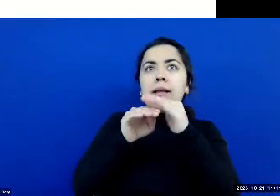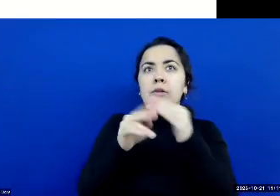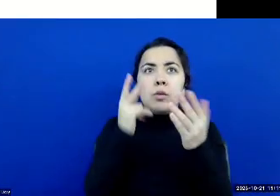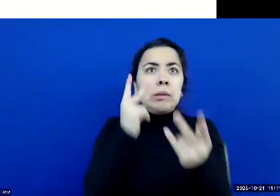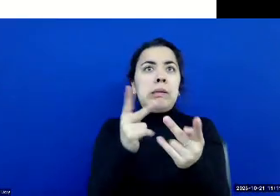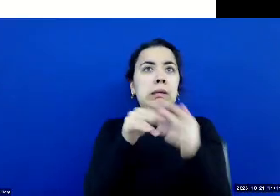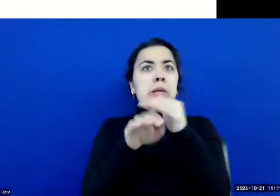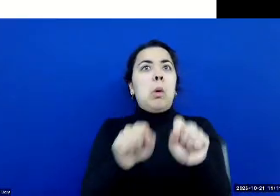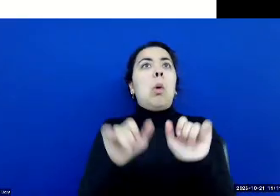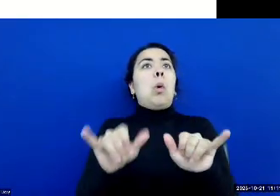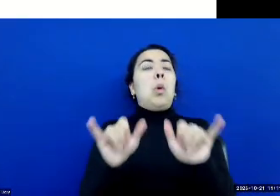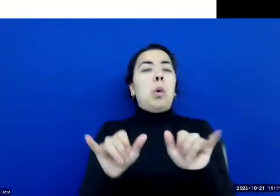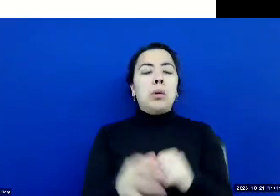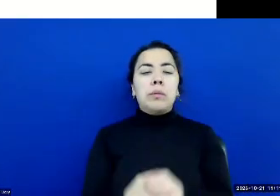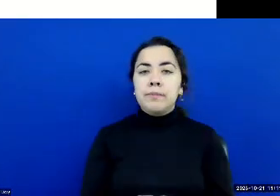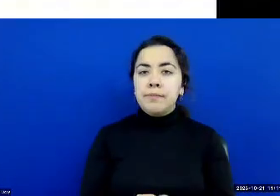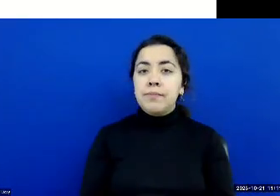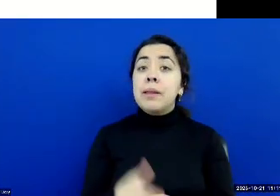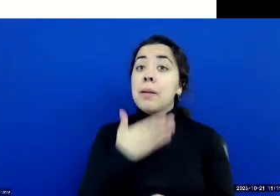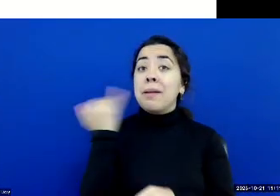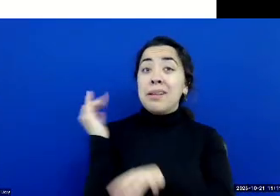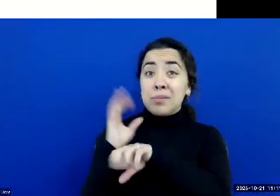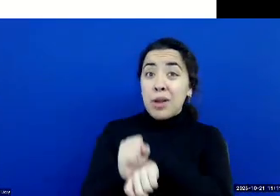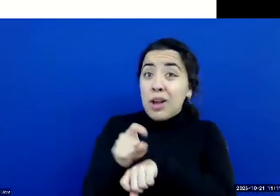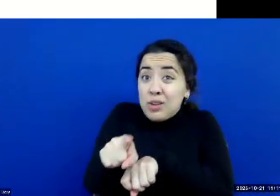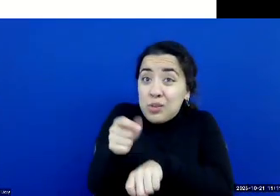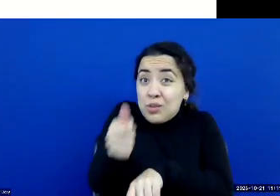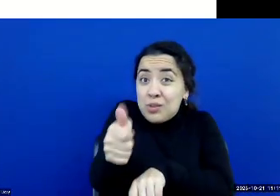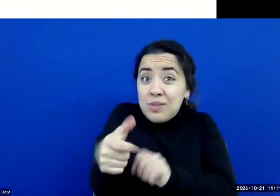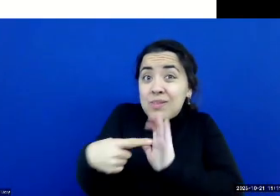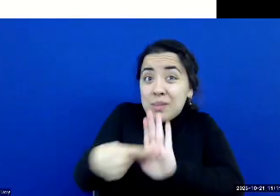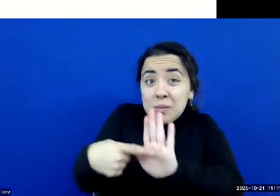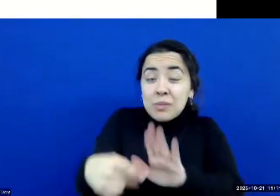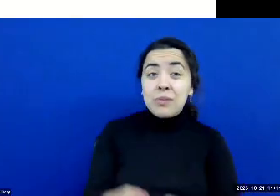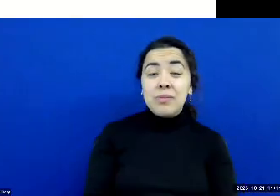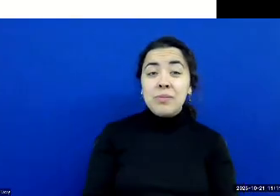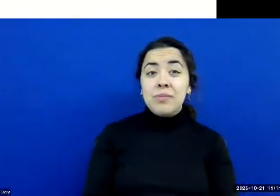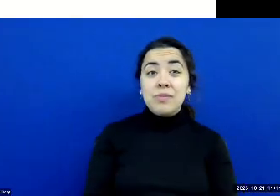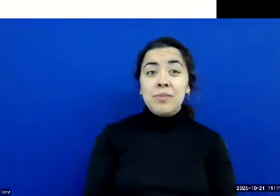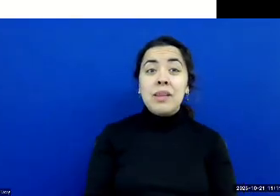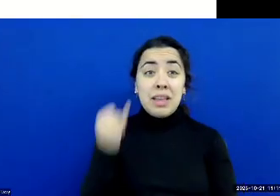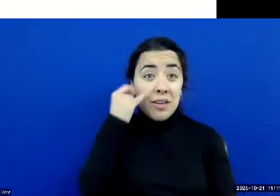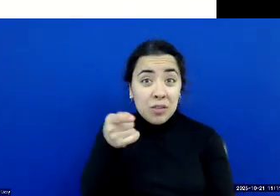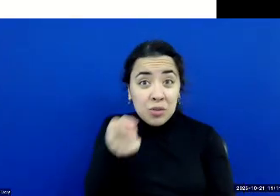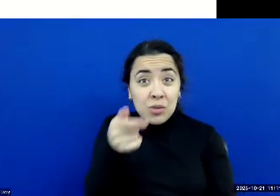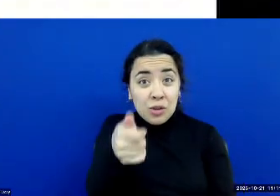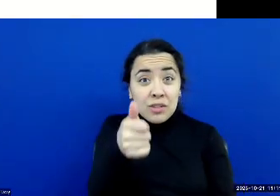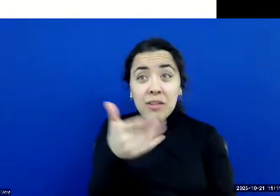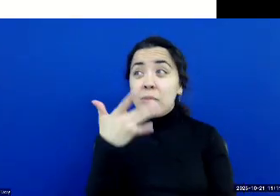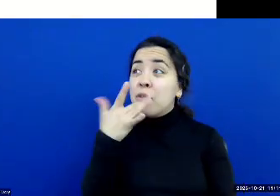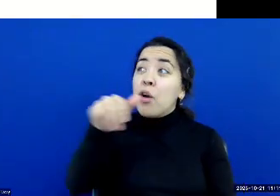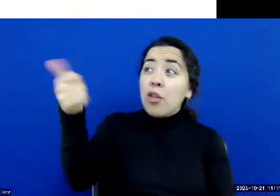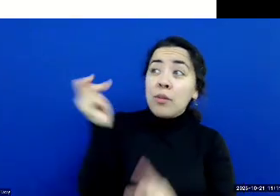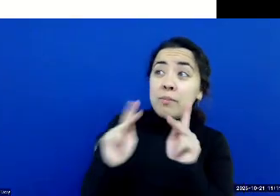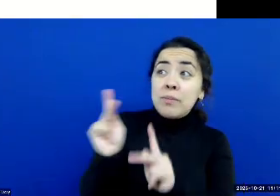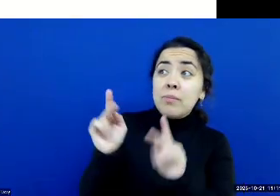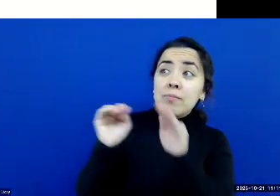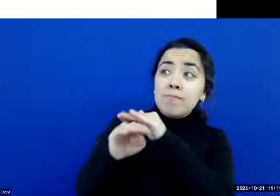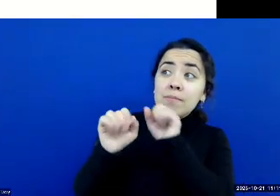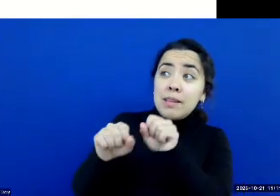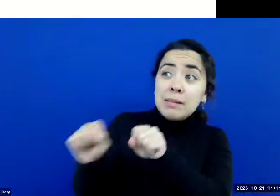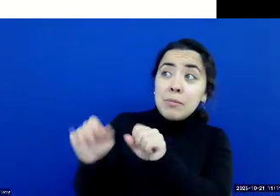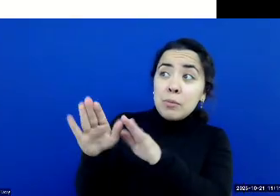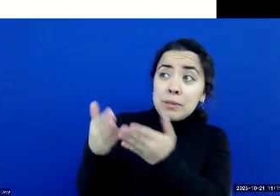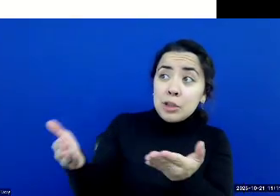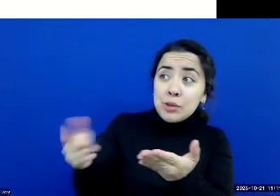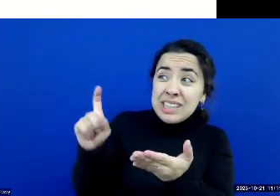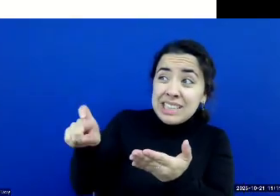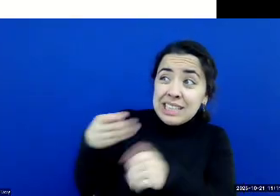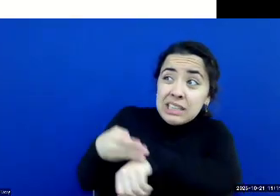Kathleen DeForest: And then model best practices, right? Walk the walk, talk the talk kind of thing. If you want other people to make their materials accessible.